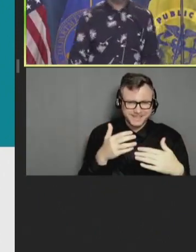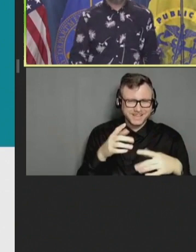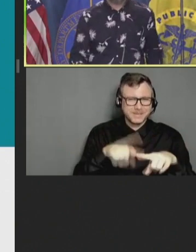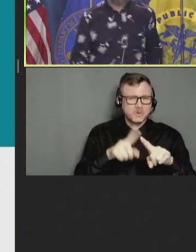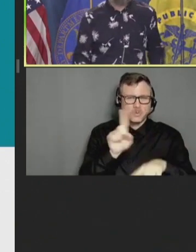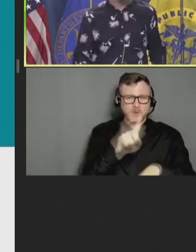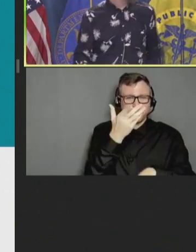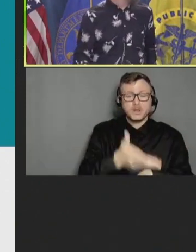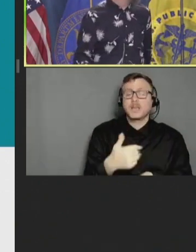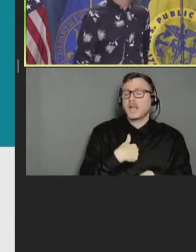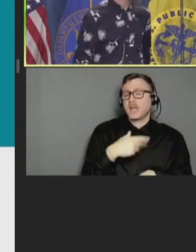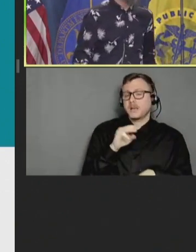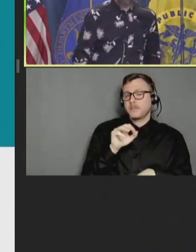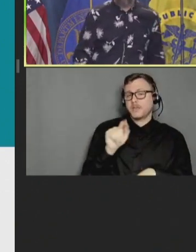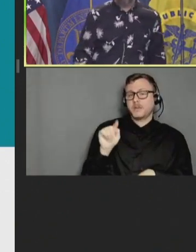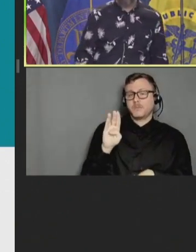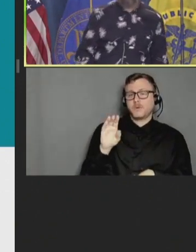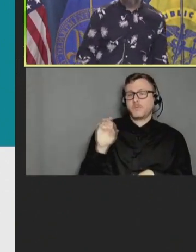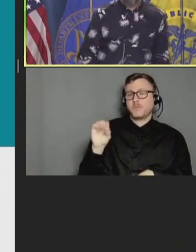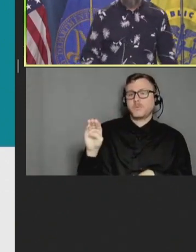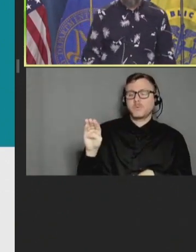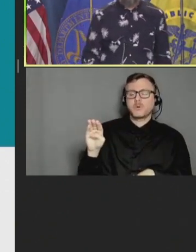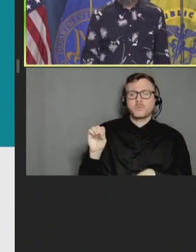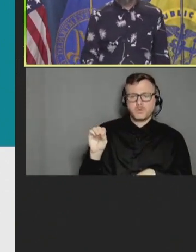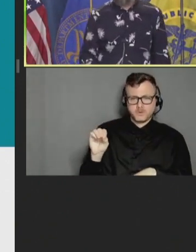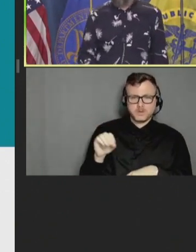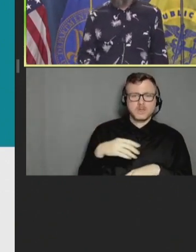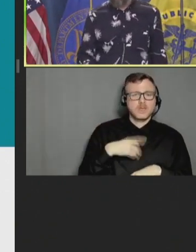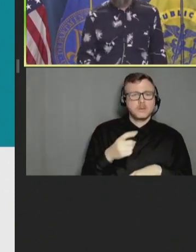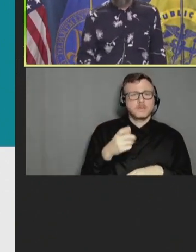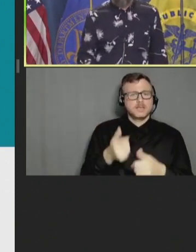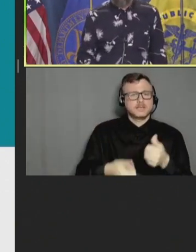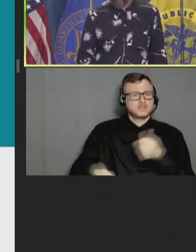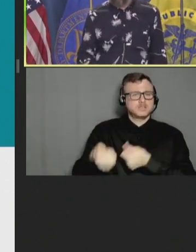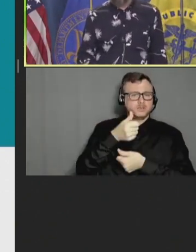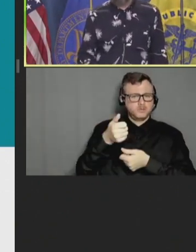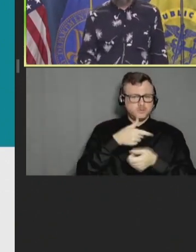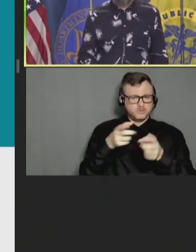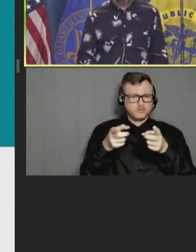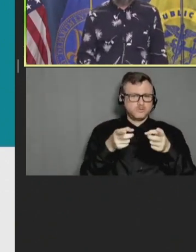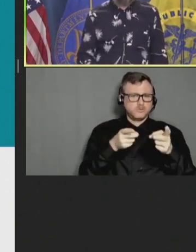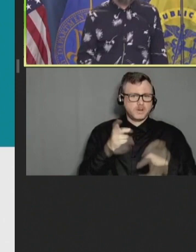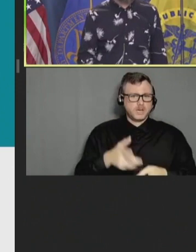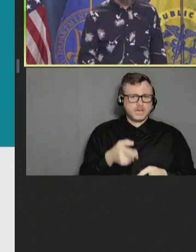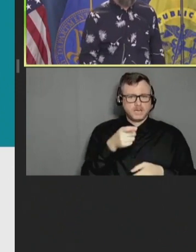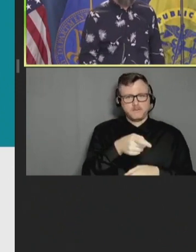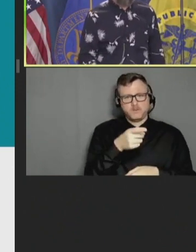here. I am Matt Bobo. I am a senior director of immunizations of maternal child and adolescent